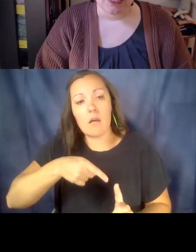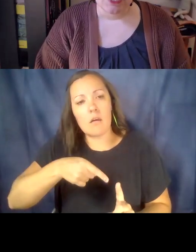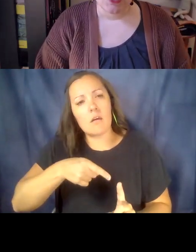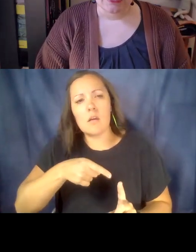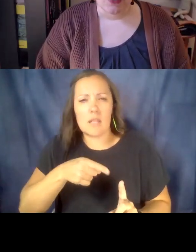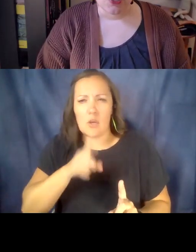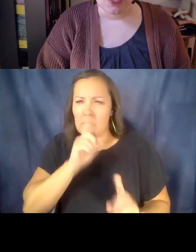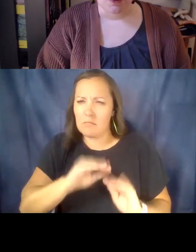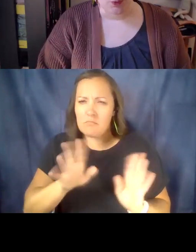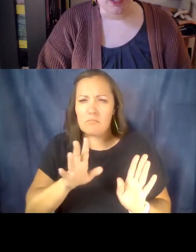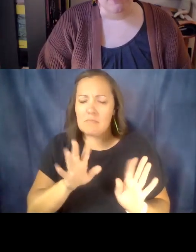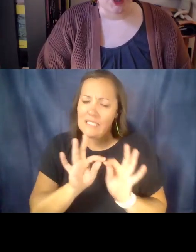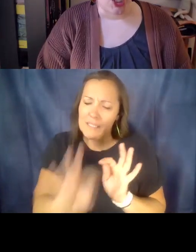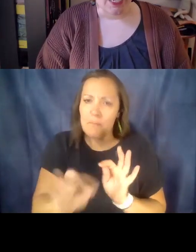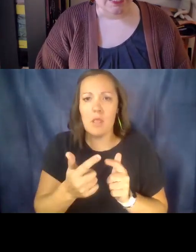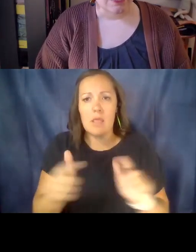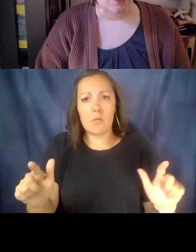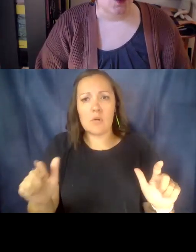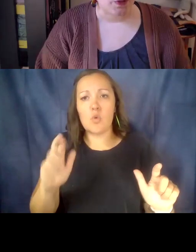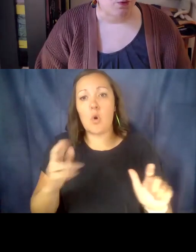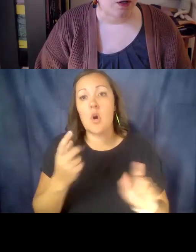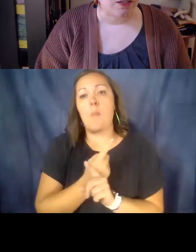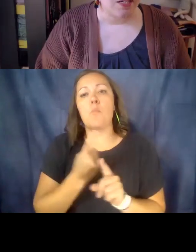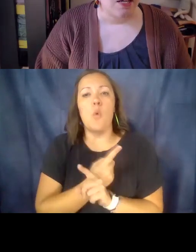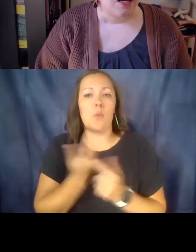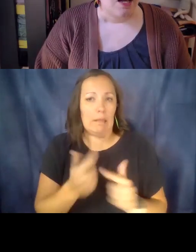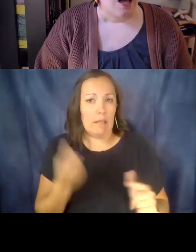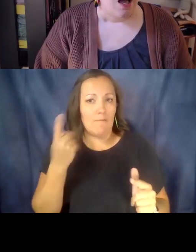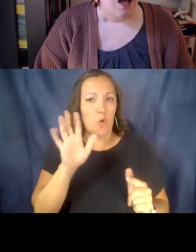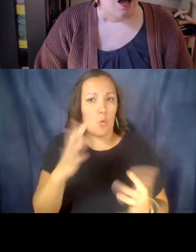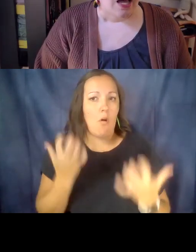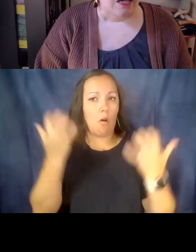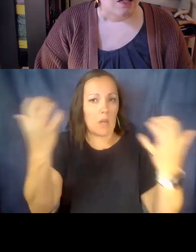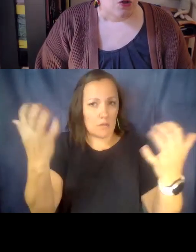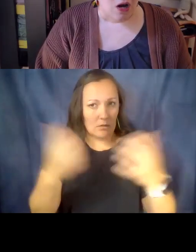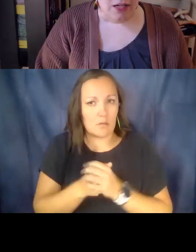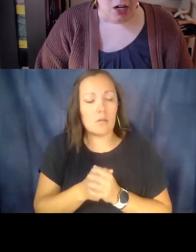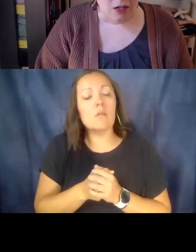least using language that's appropriate for your audience is super important. I strongly encourage